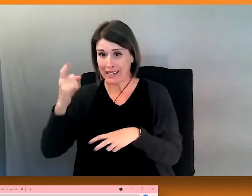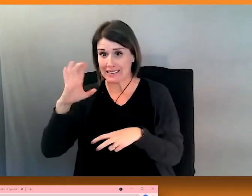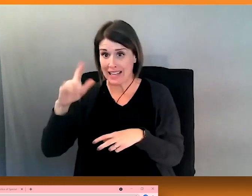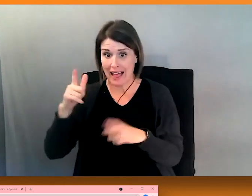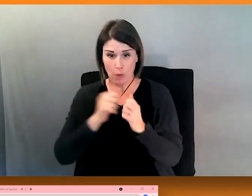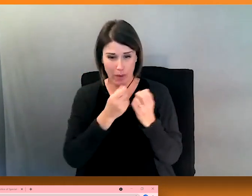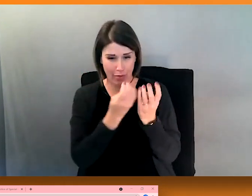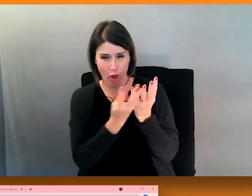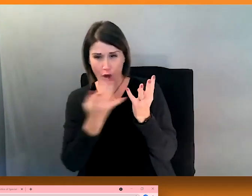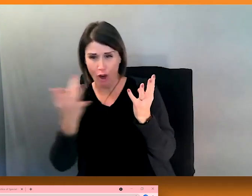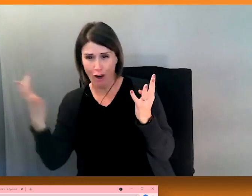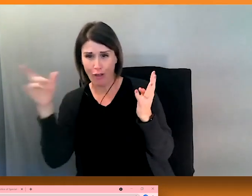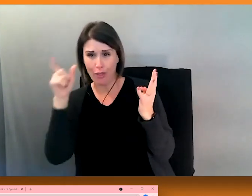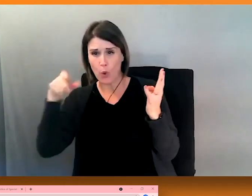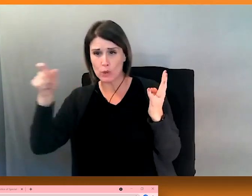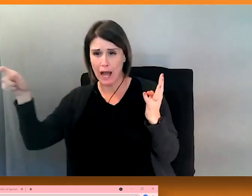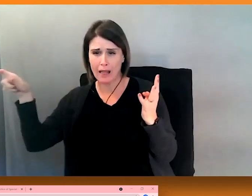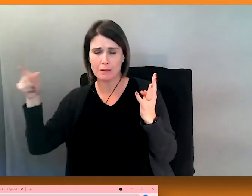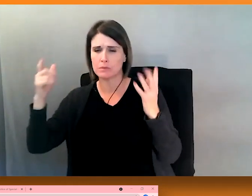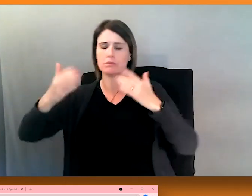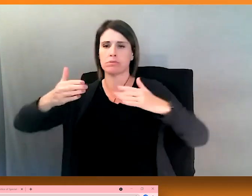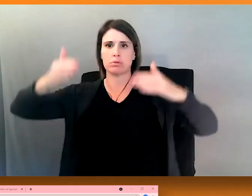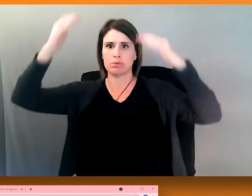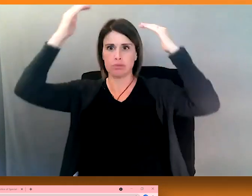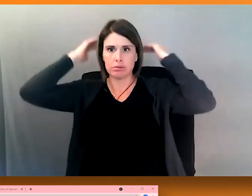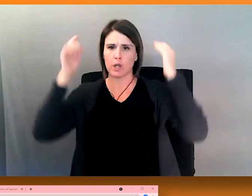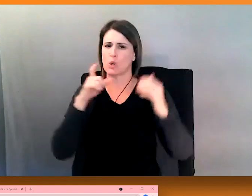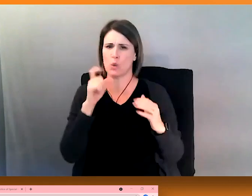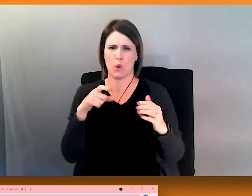it's just--it's overwhelming, and you don't need that information.